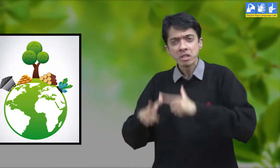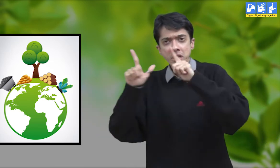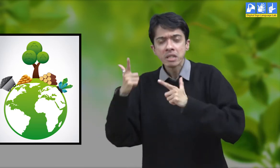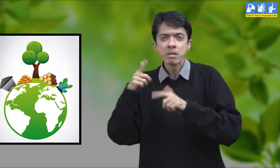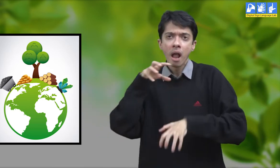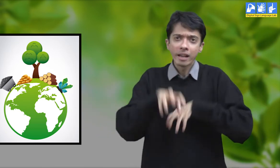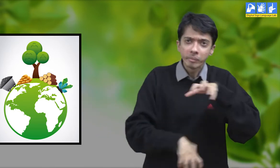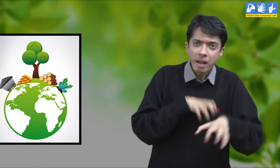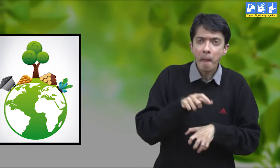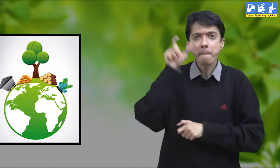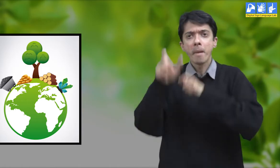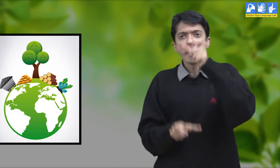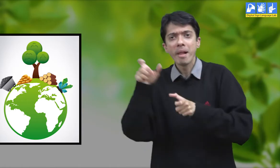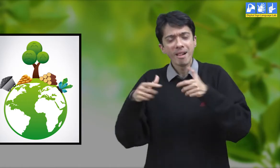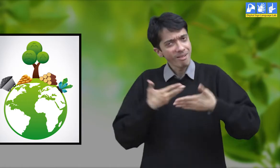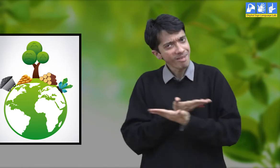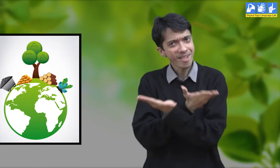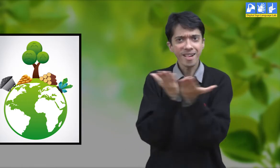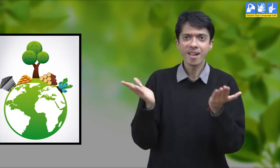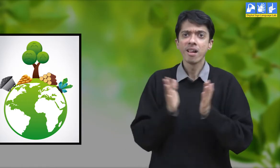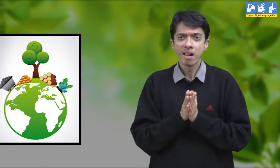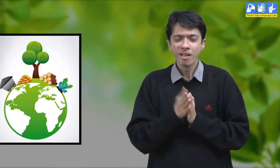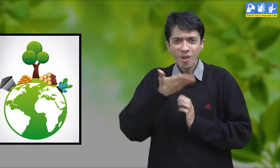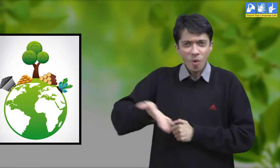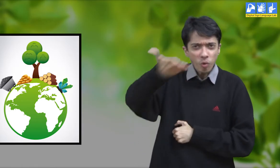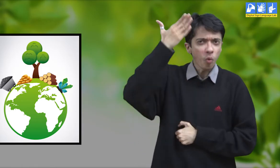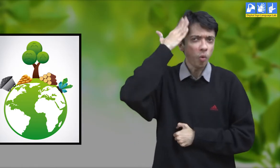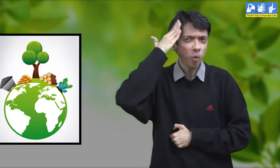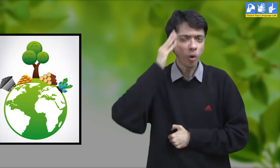It includes water, plants, animals, etc.